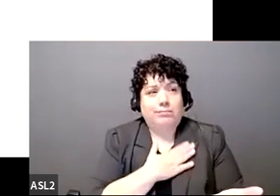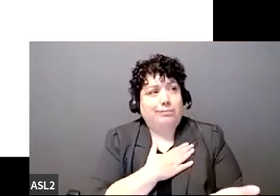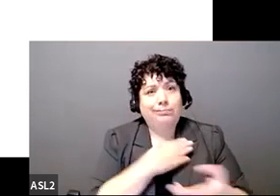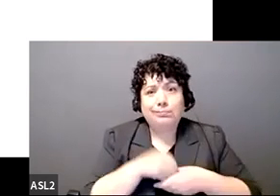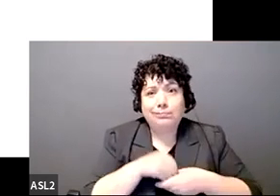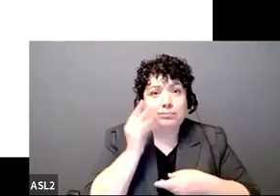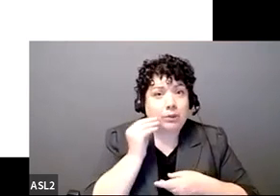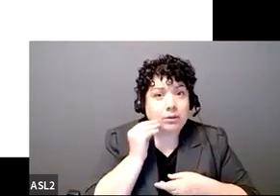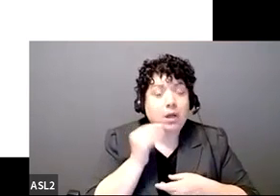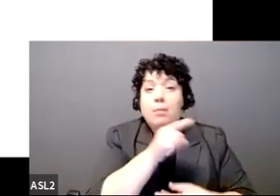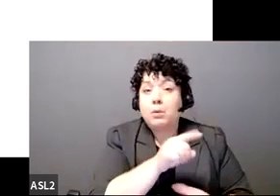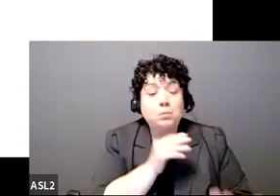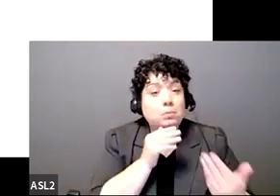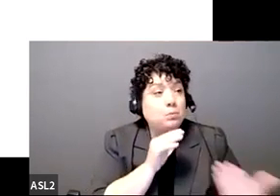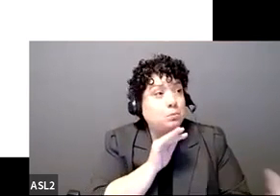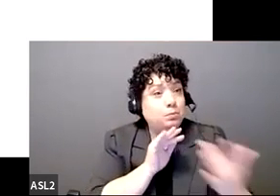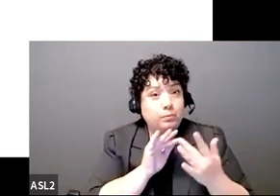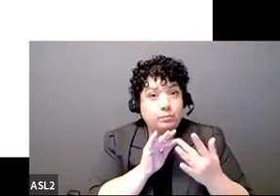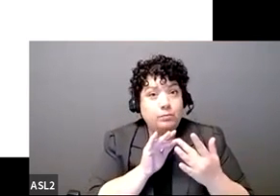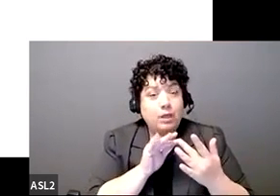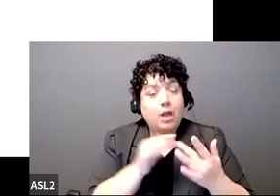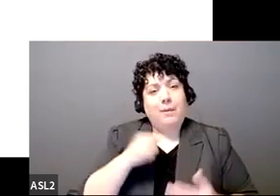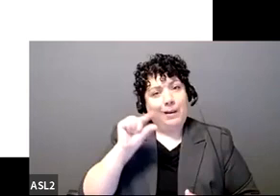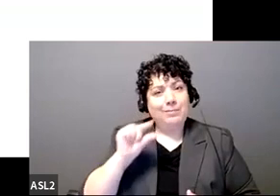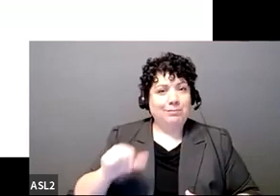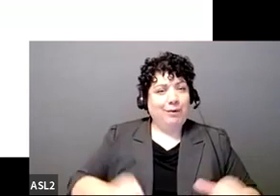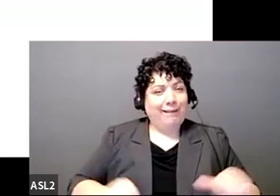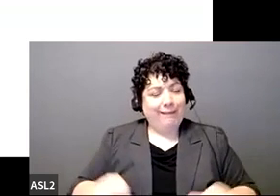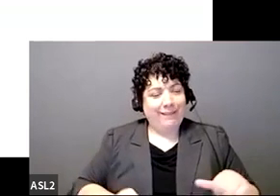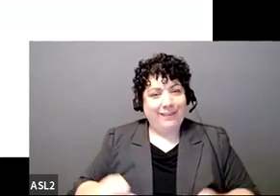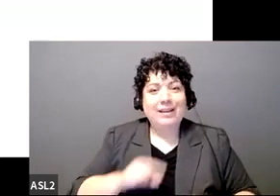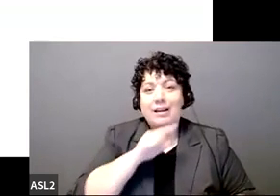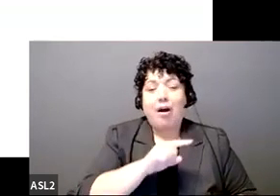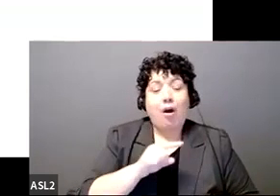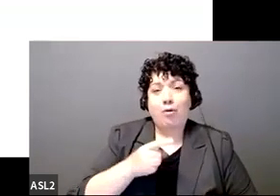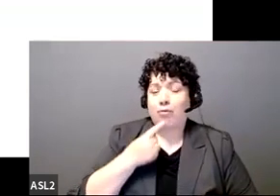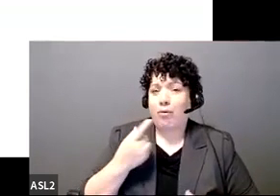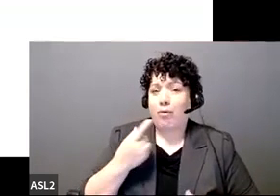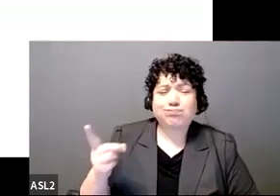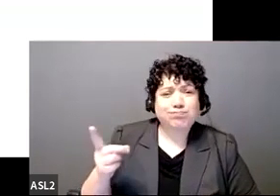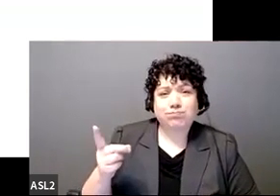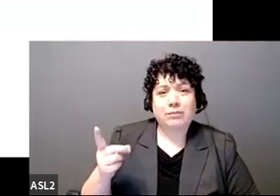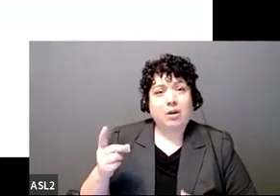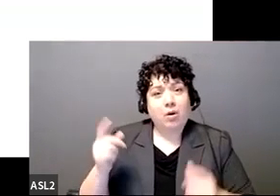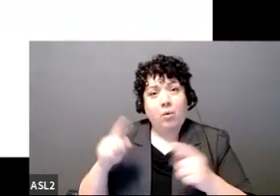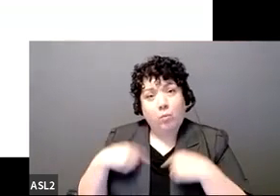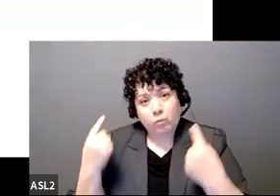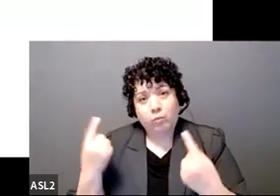about us I’m going to brag here but one thing he loved we all have disabilities our company